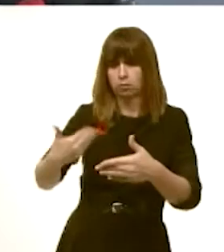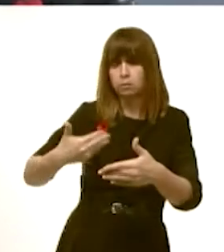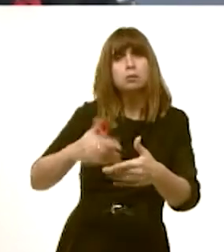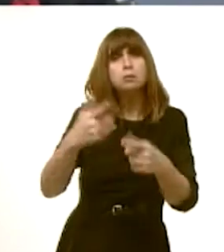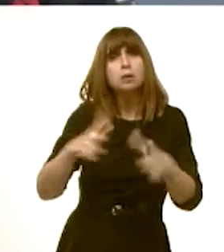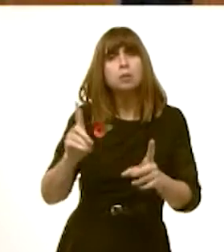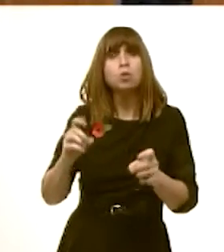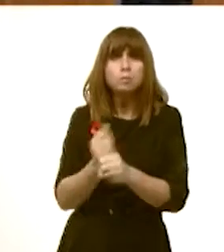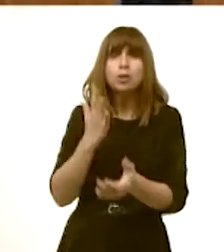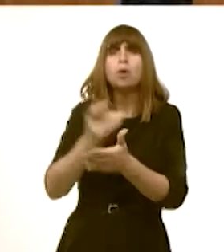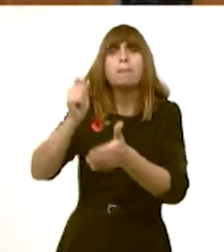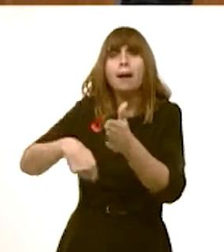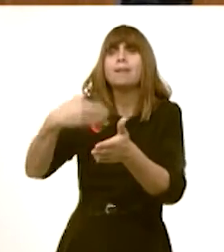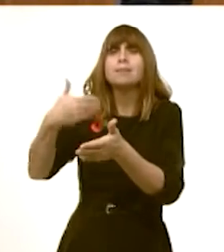processes and to support the sector more effectively?